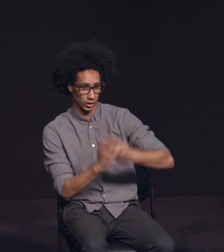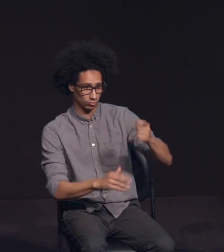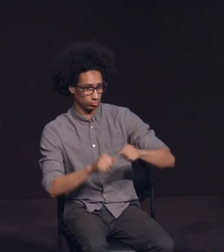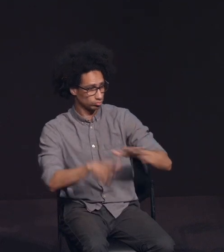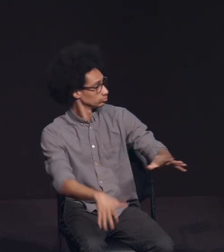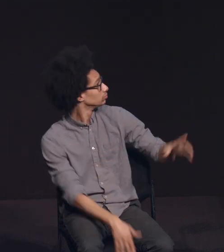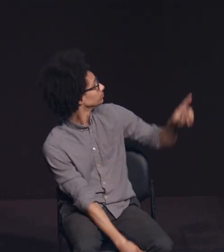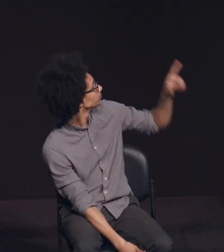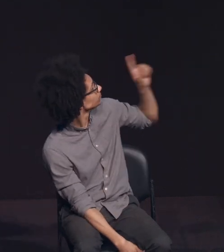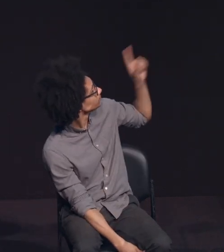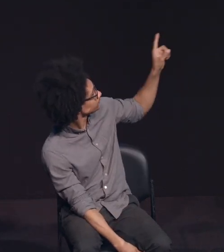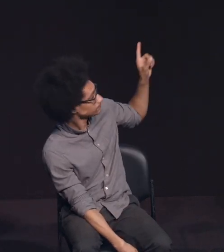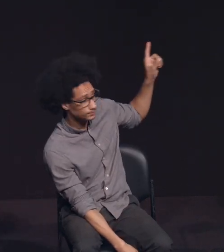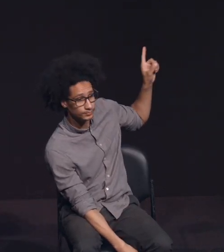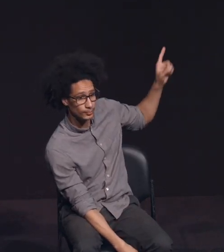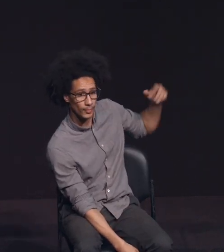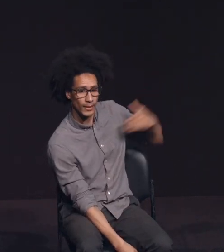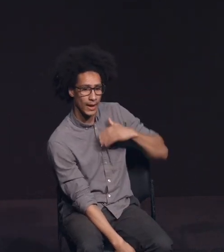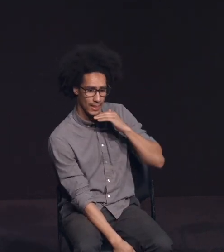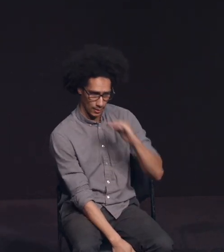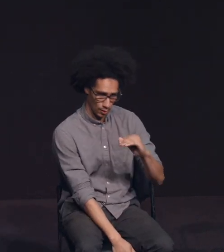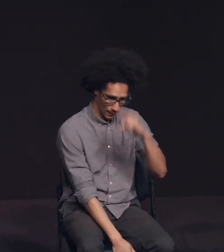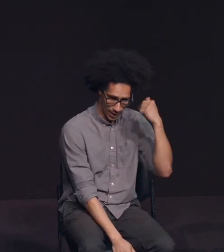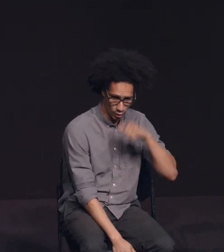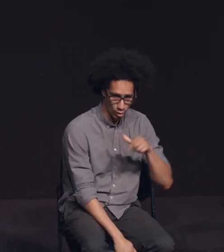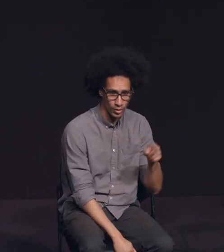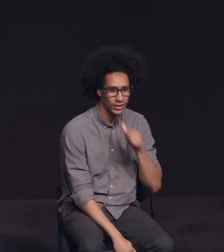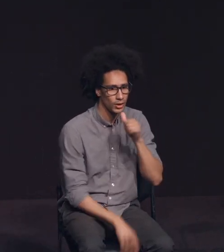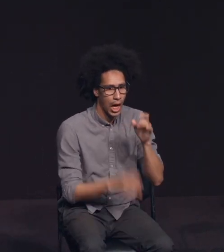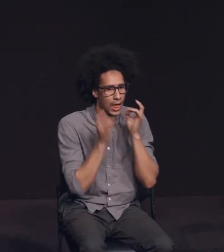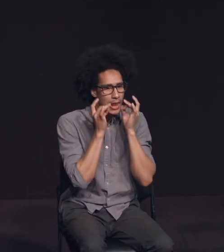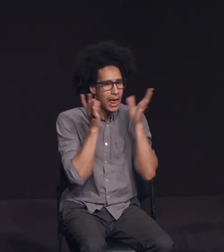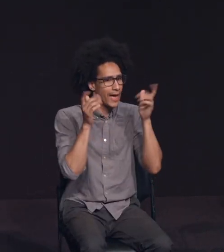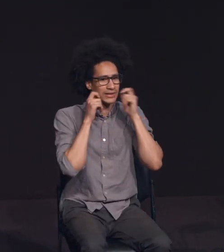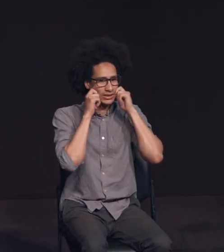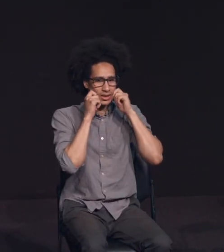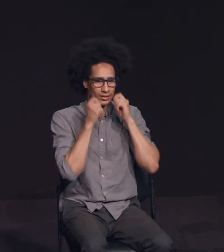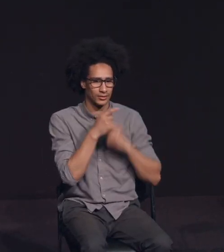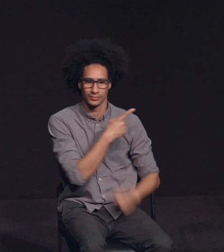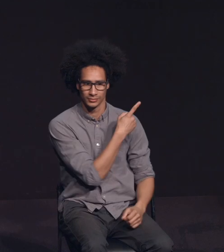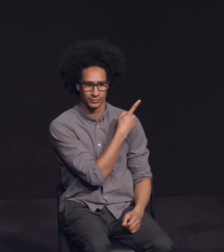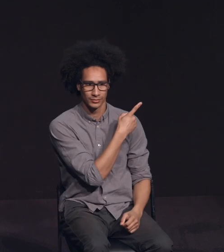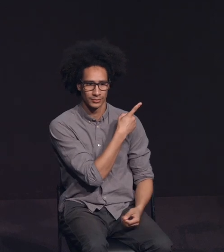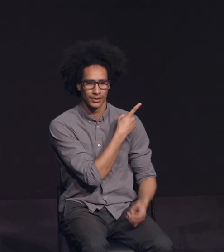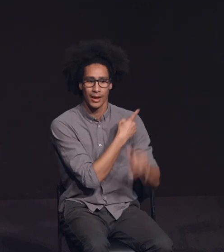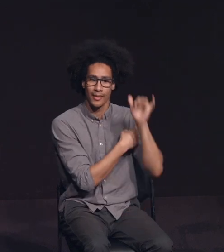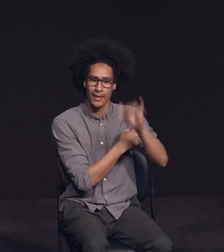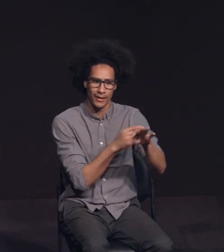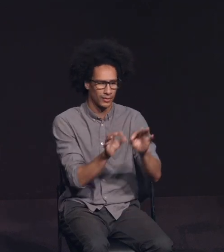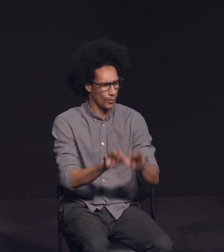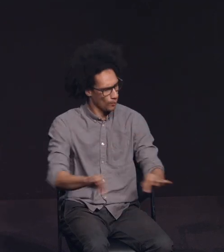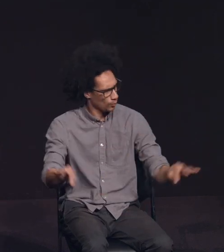we have a little Black girl who is not a light-skinned child. That's critically important.